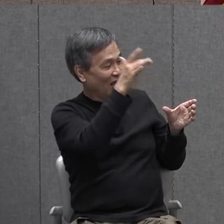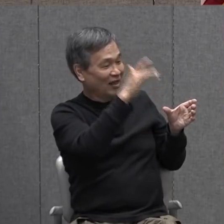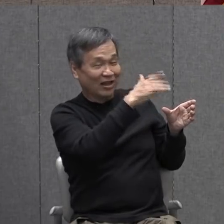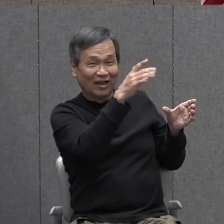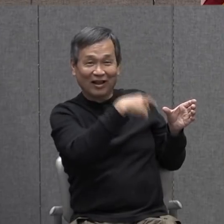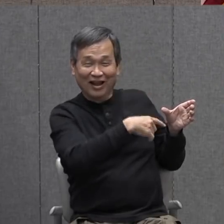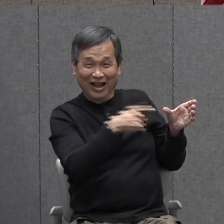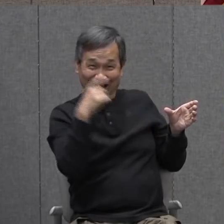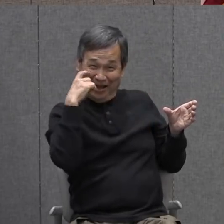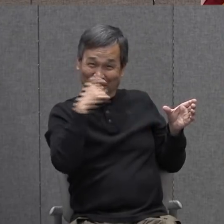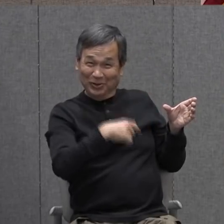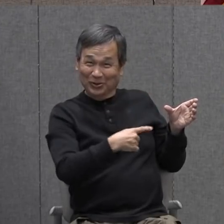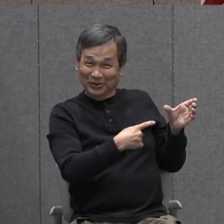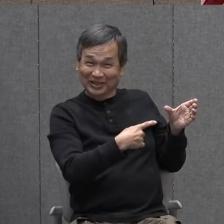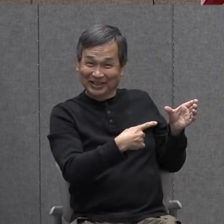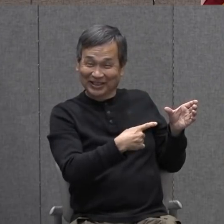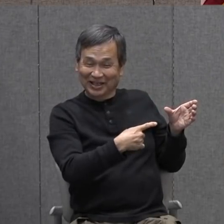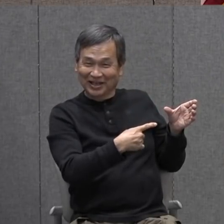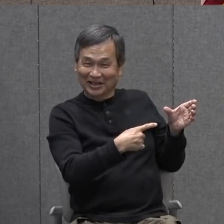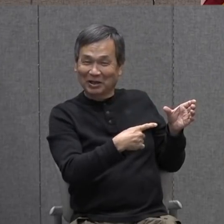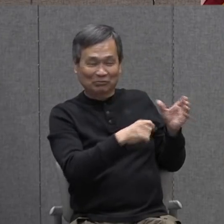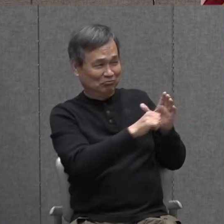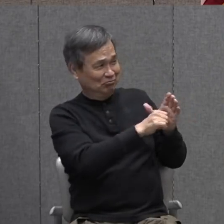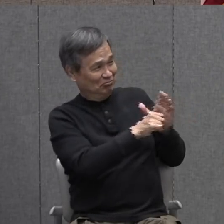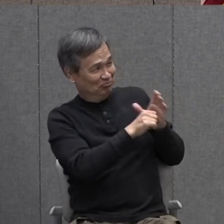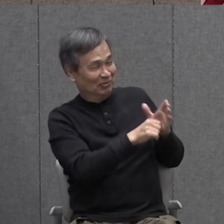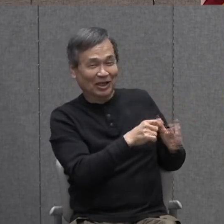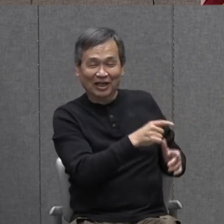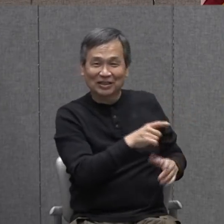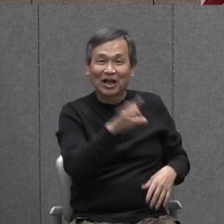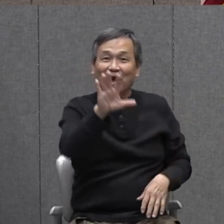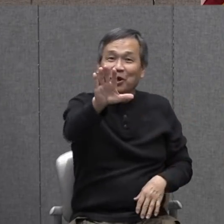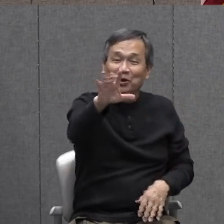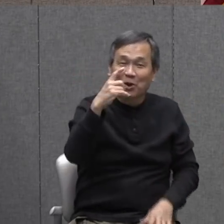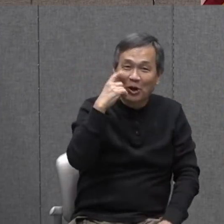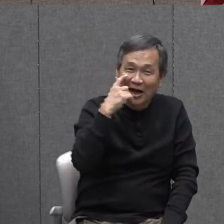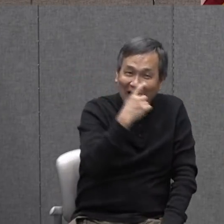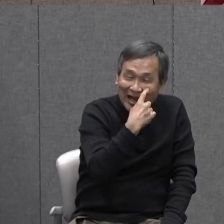and that was something that stood out to me. So when you're using your eyes